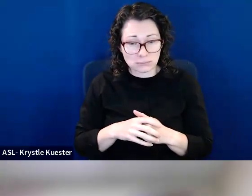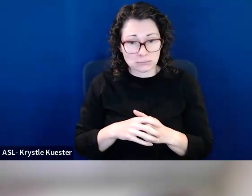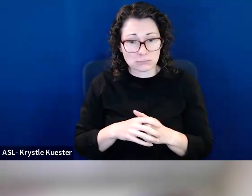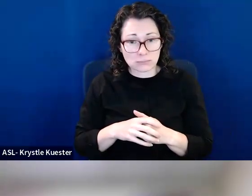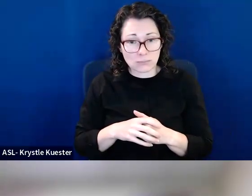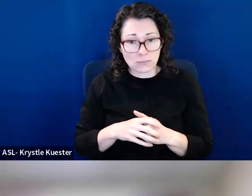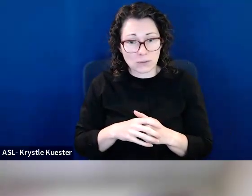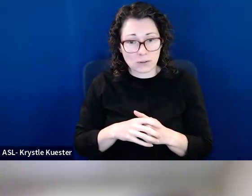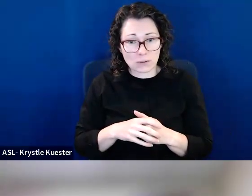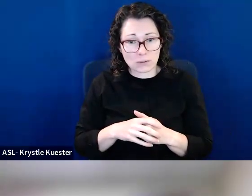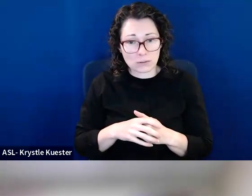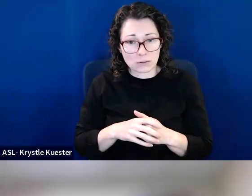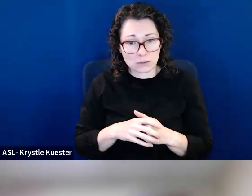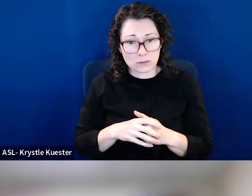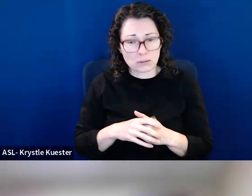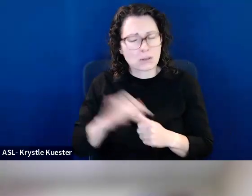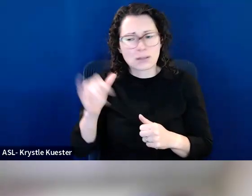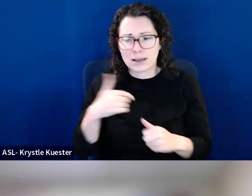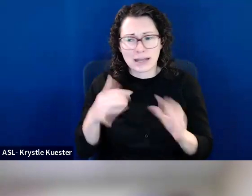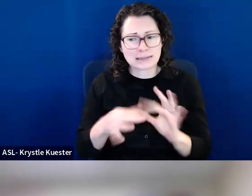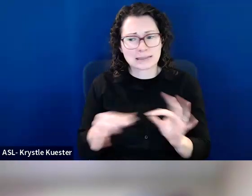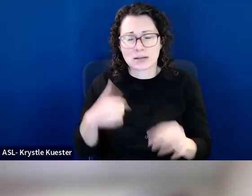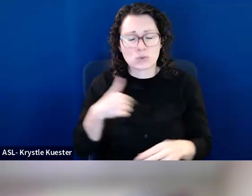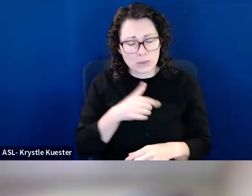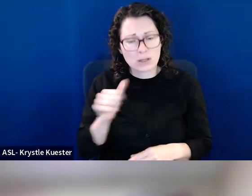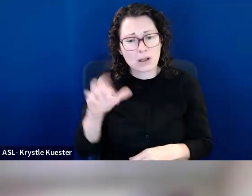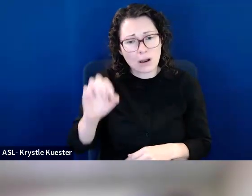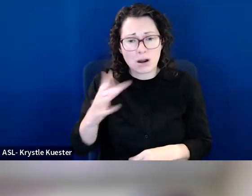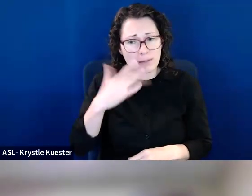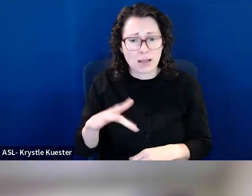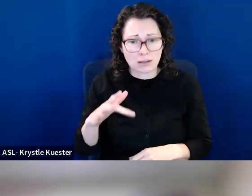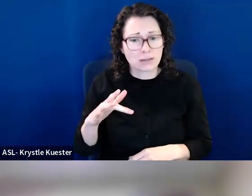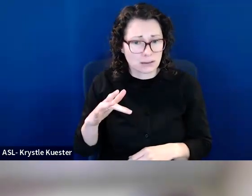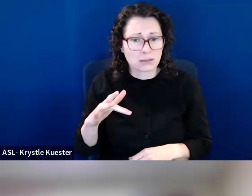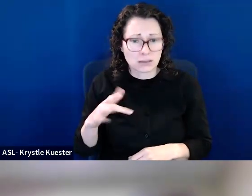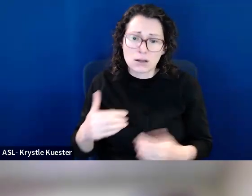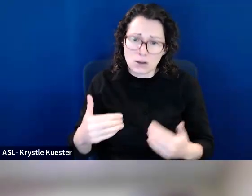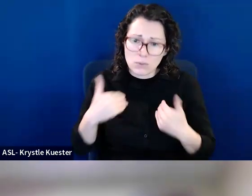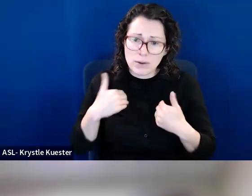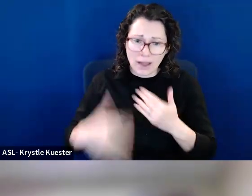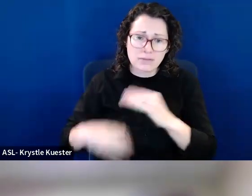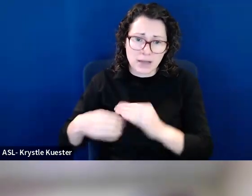We got, like I said, we are the lucky ones. we have the extra help. But I